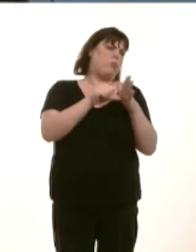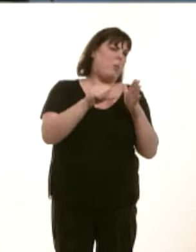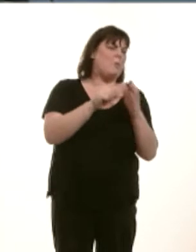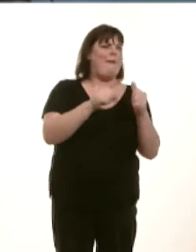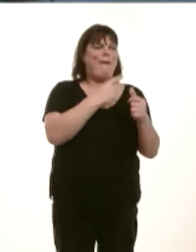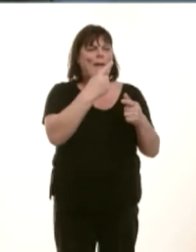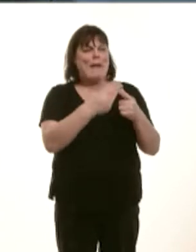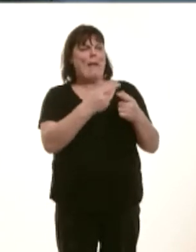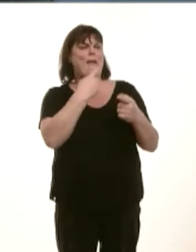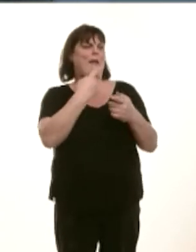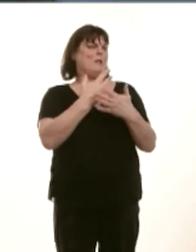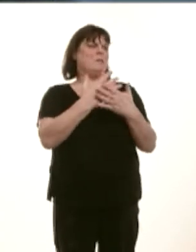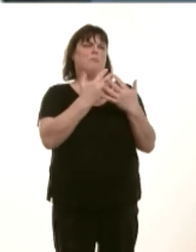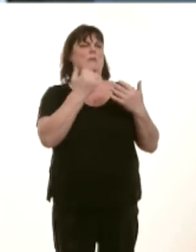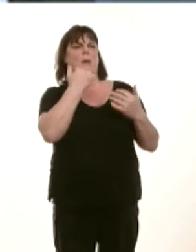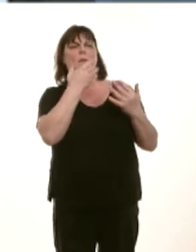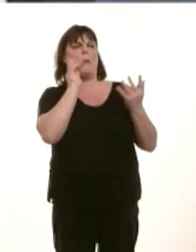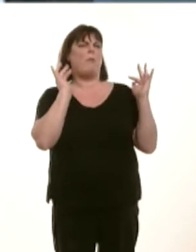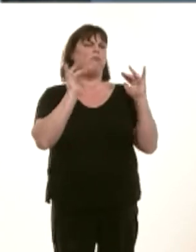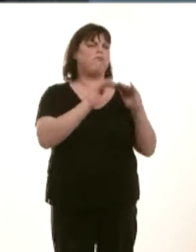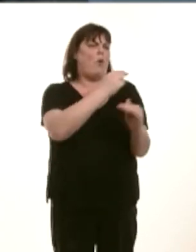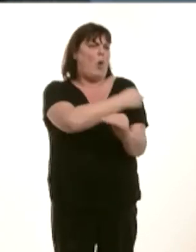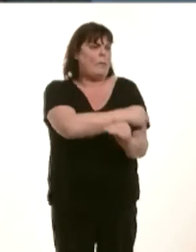we welcome that additional money to go into the NHS here in Wales. If youíd listened